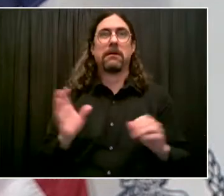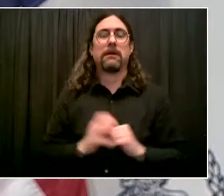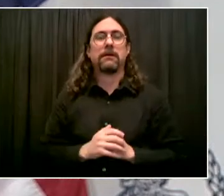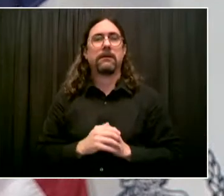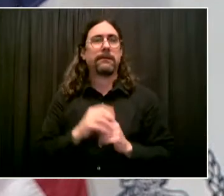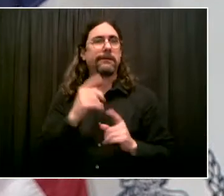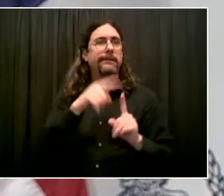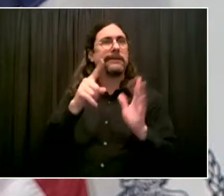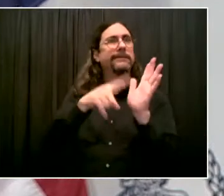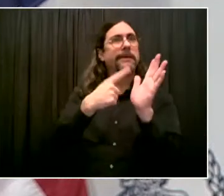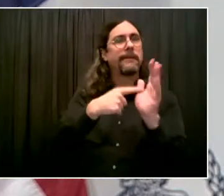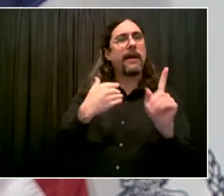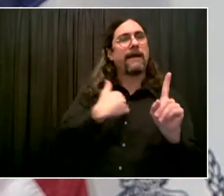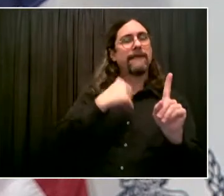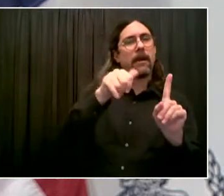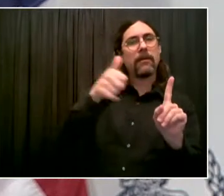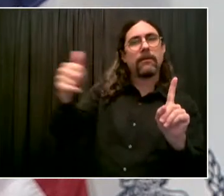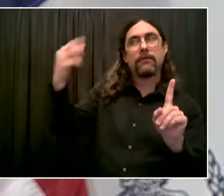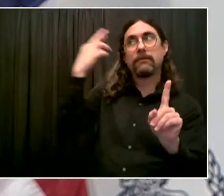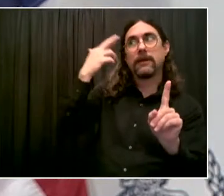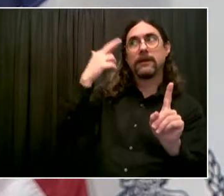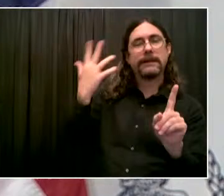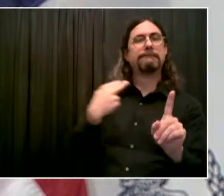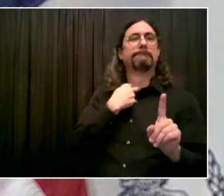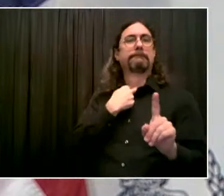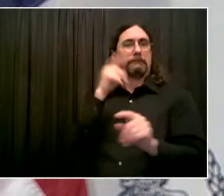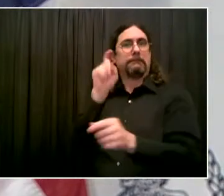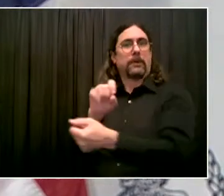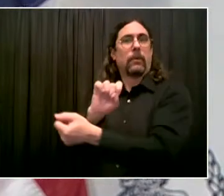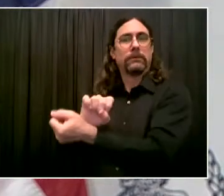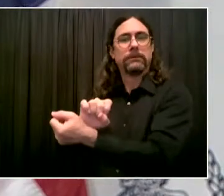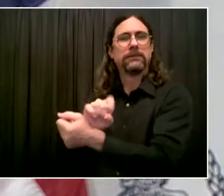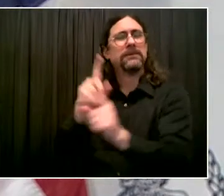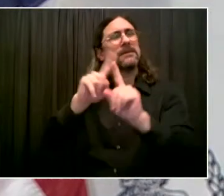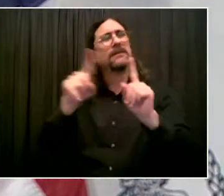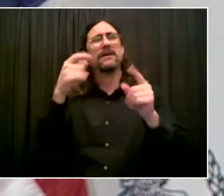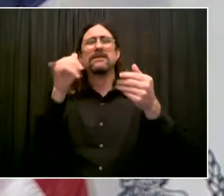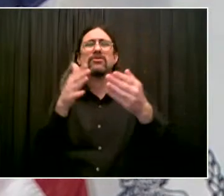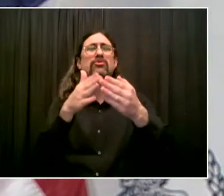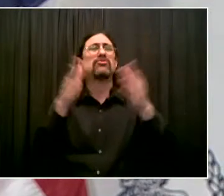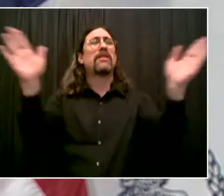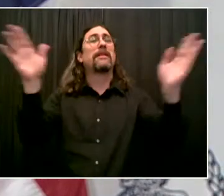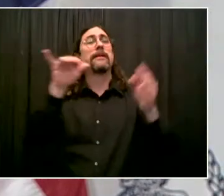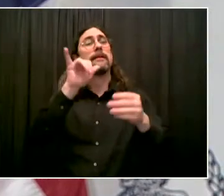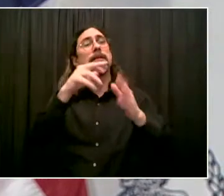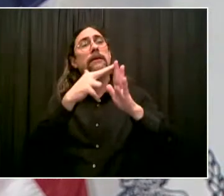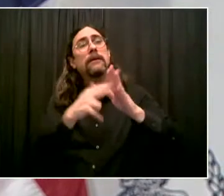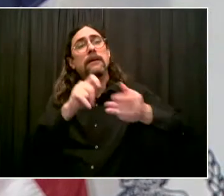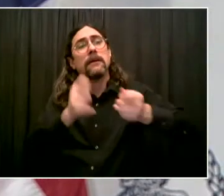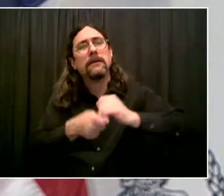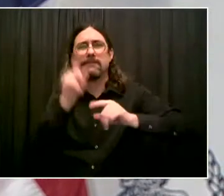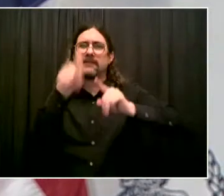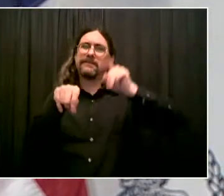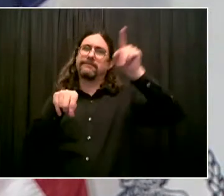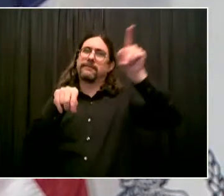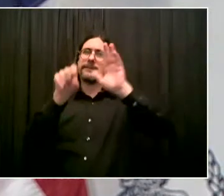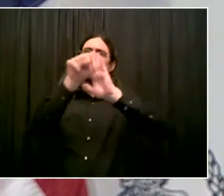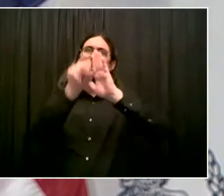ALSO MAKE THE STAA TEALW W CHANGE. THE NND YPIS CHANGING THEIR APPROACH THEY HAVE REEDUCED ARREST A LOT AND I WANT TO SEE THEM REDUCED